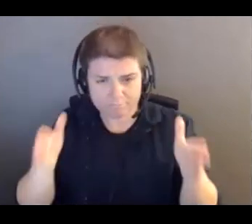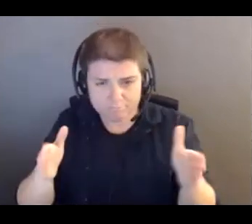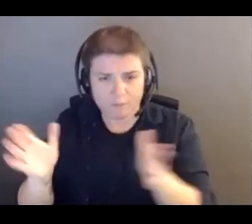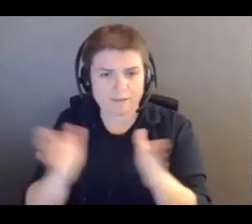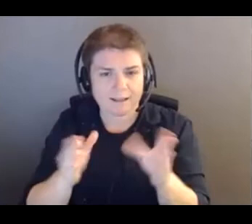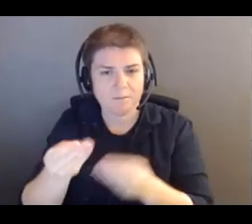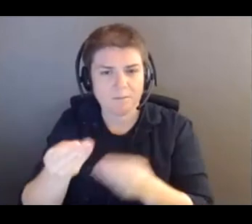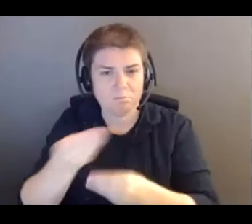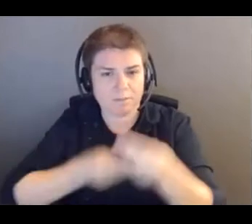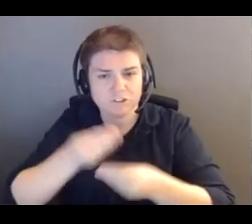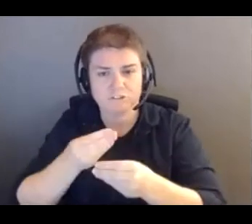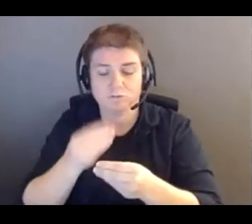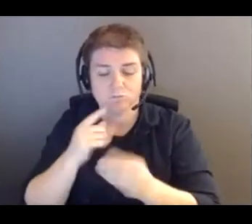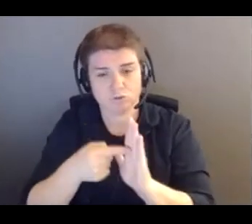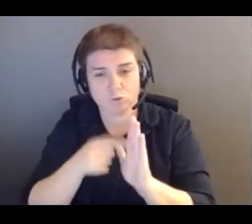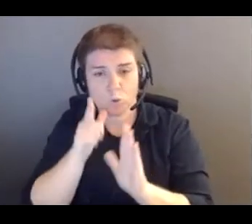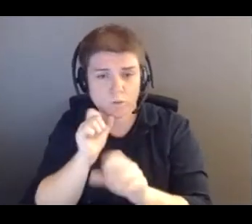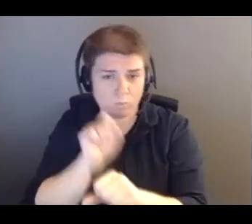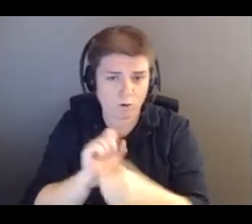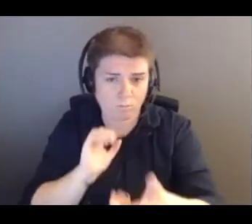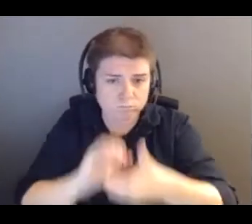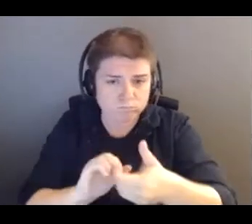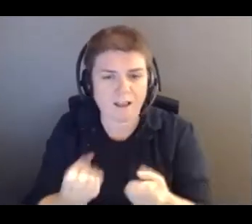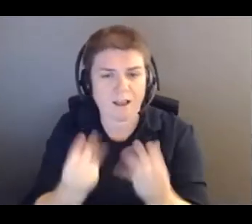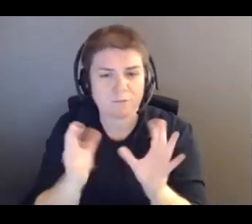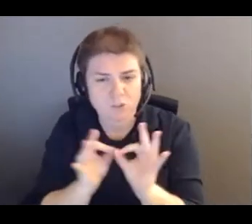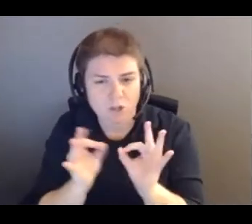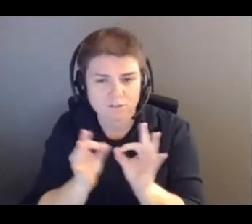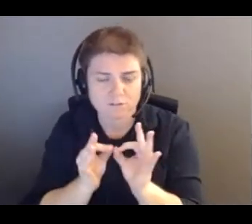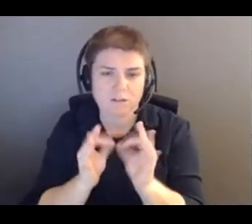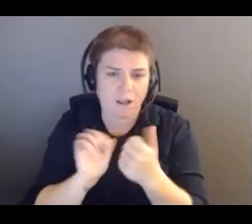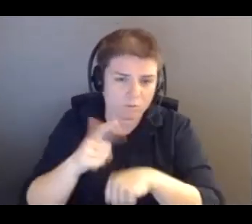they will work with, what it will cost, how much time it will take, and what tasks and